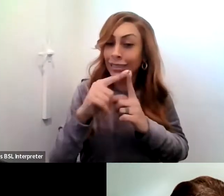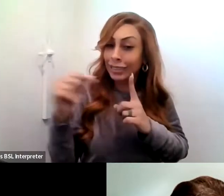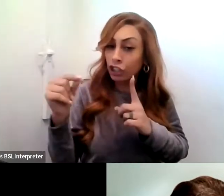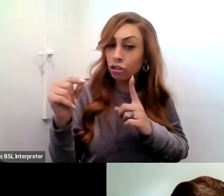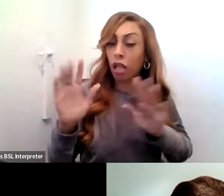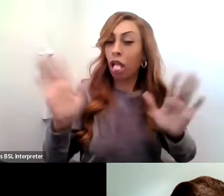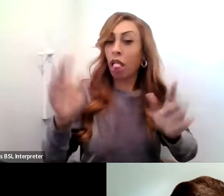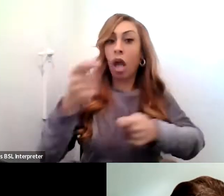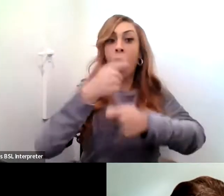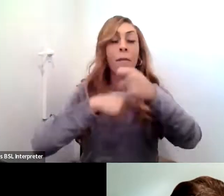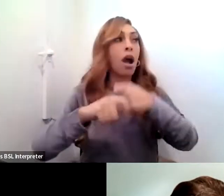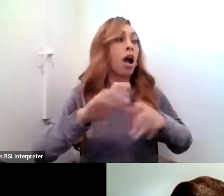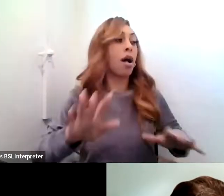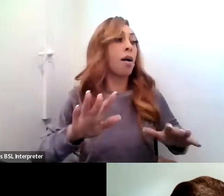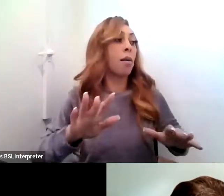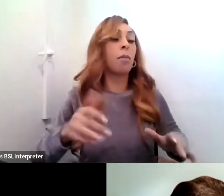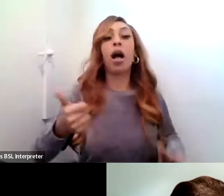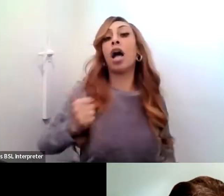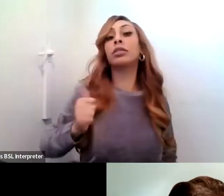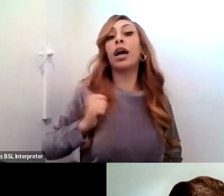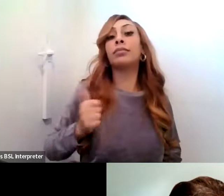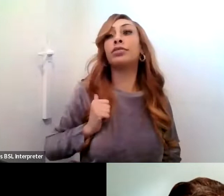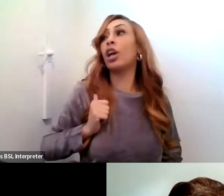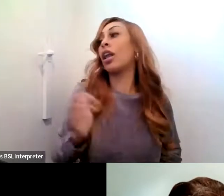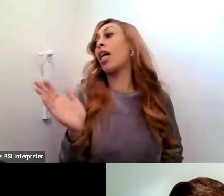a kind of assumption for accessibility.